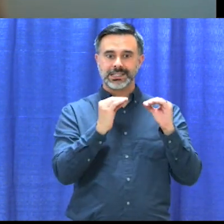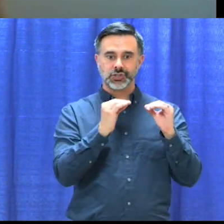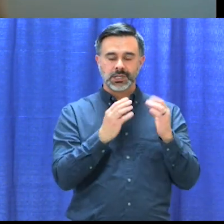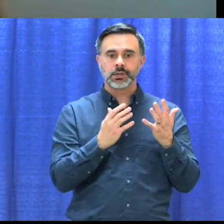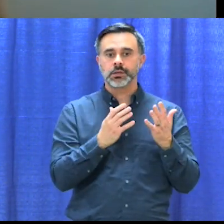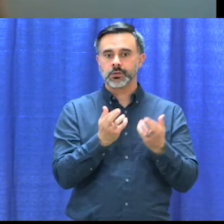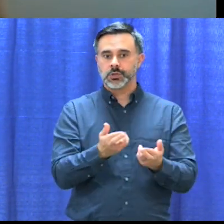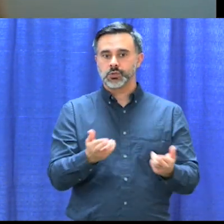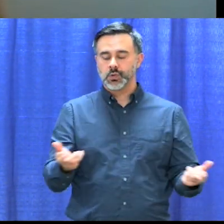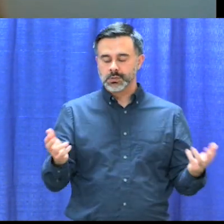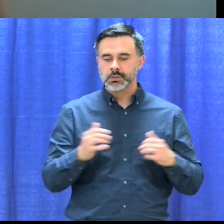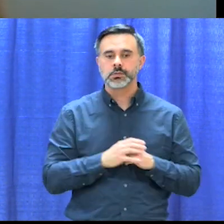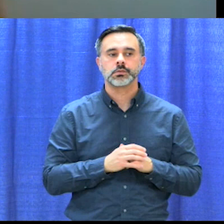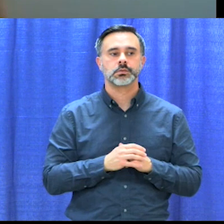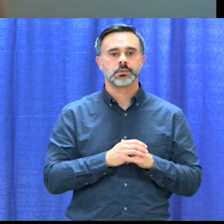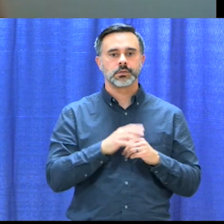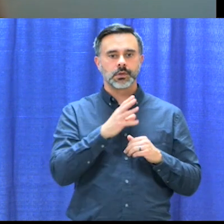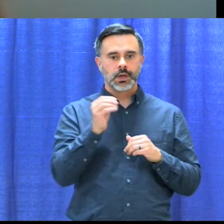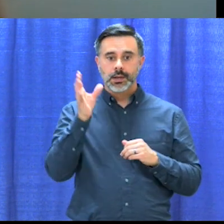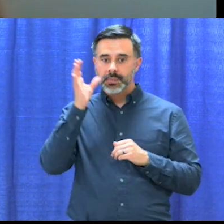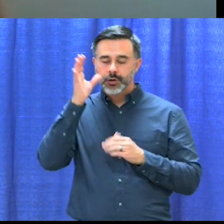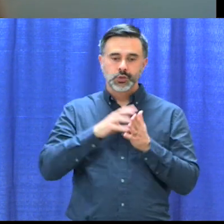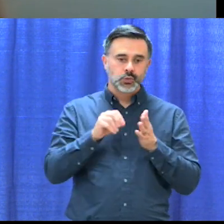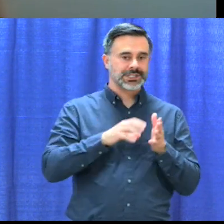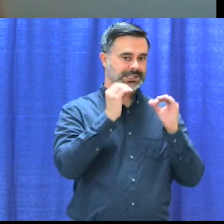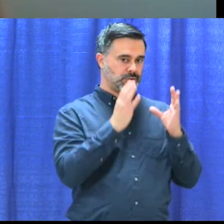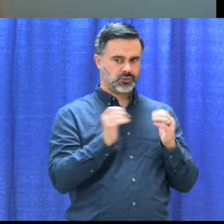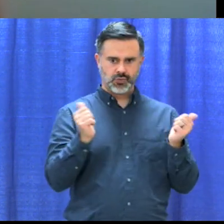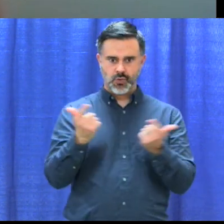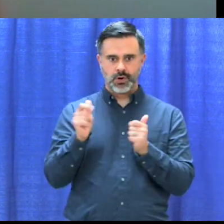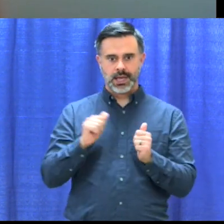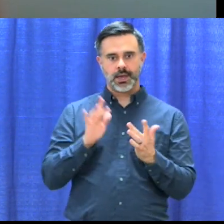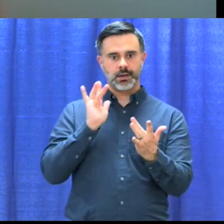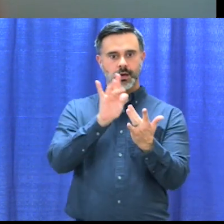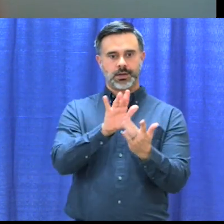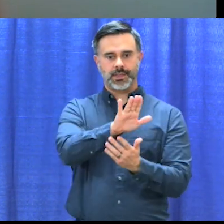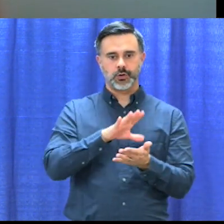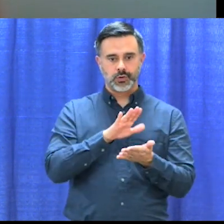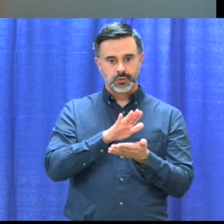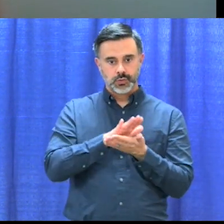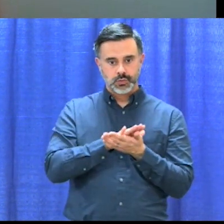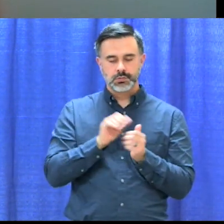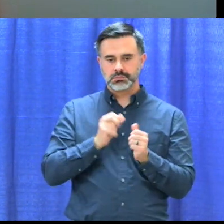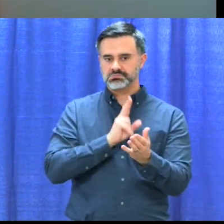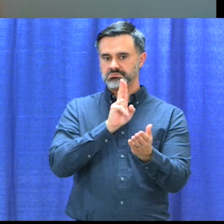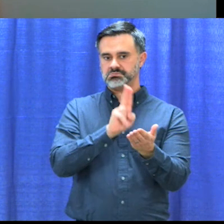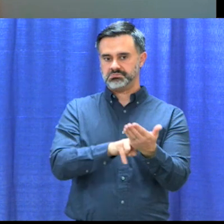Parents, students, and teachers can contact their schools to sign up for that program.